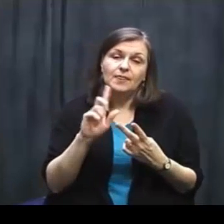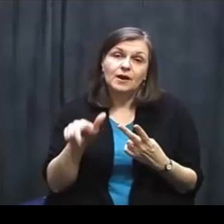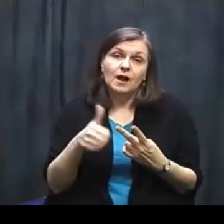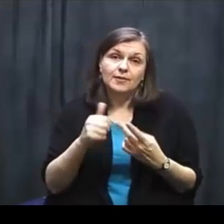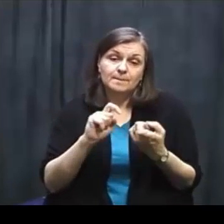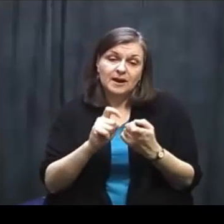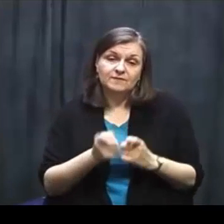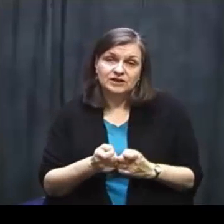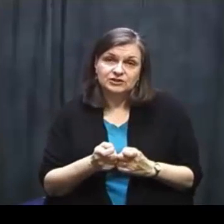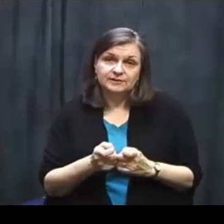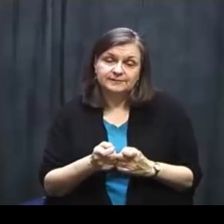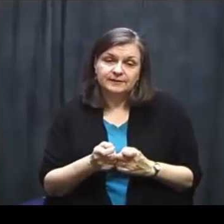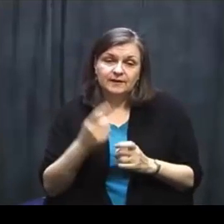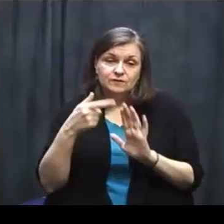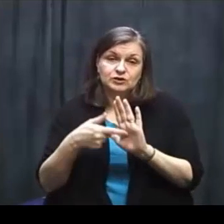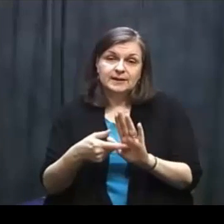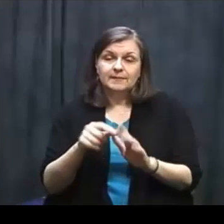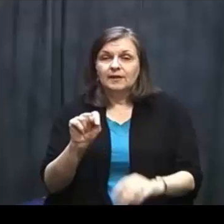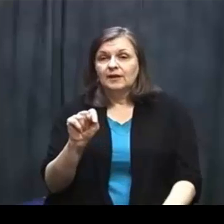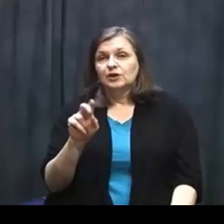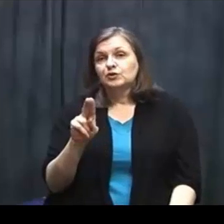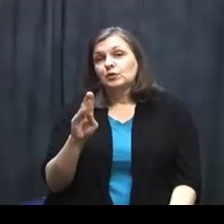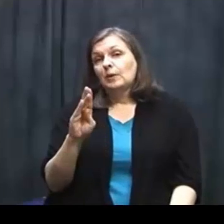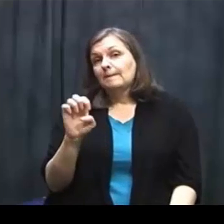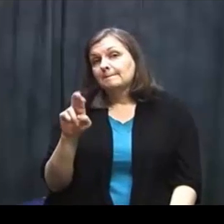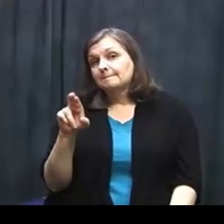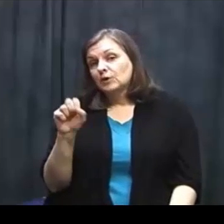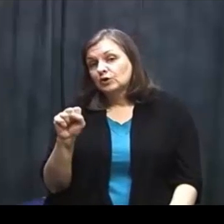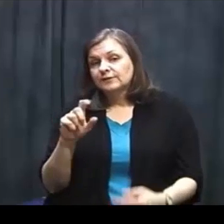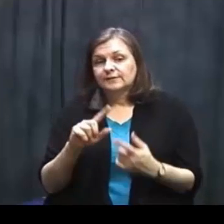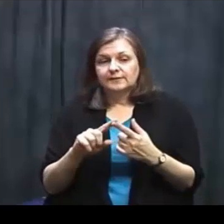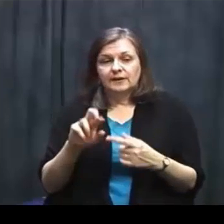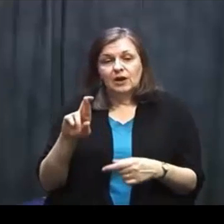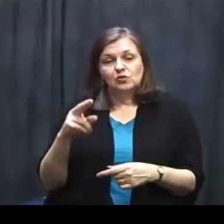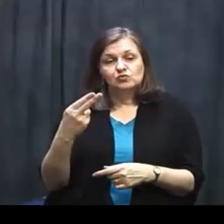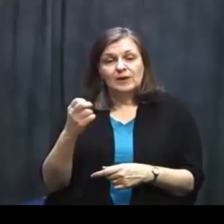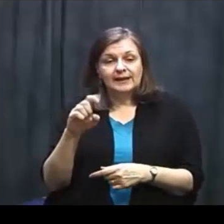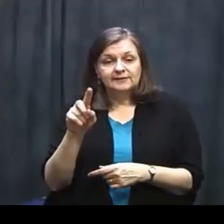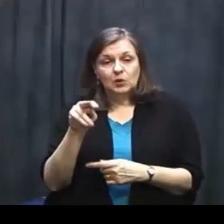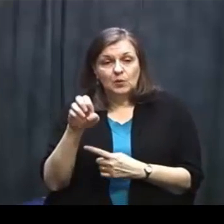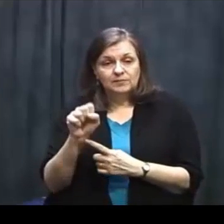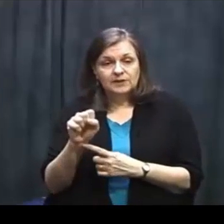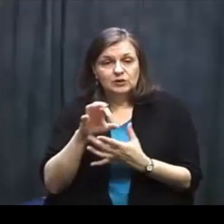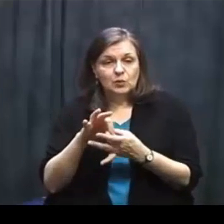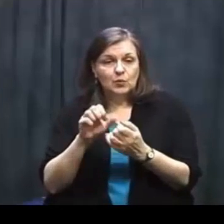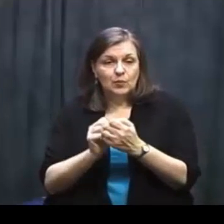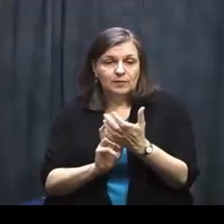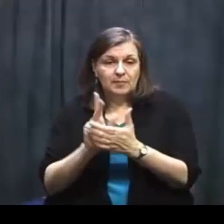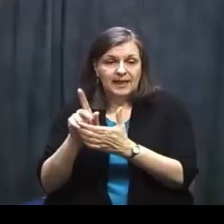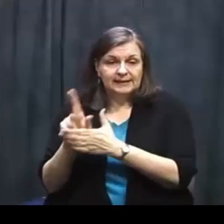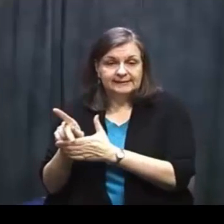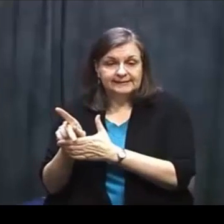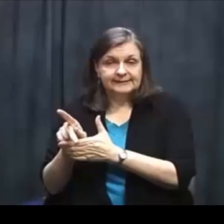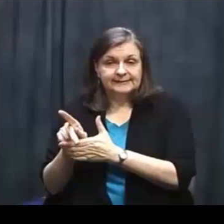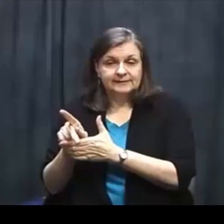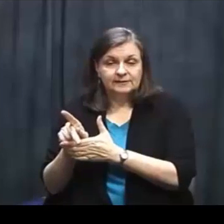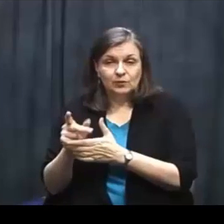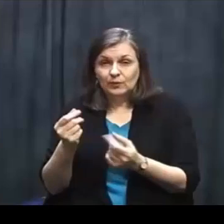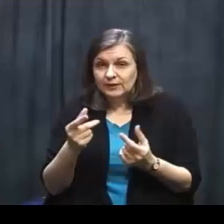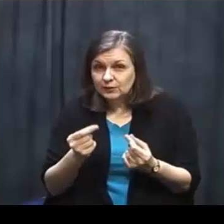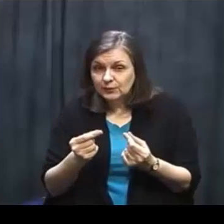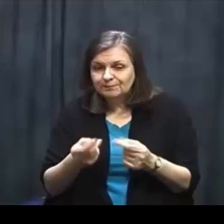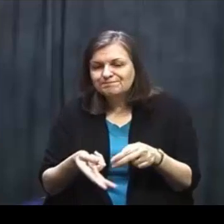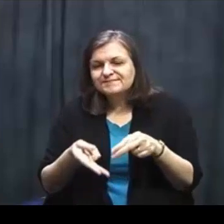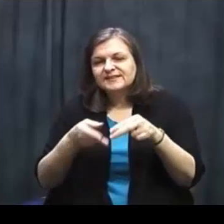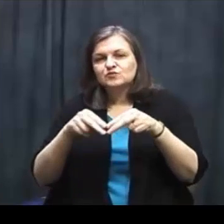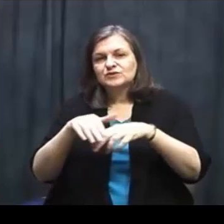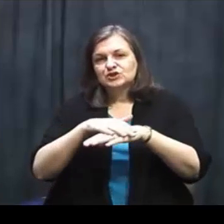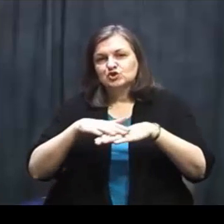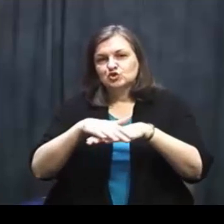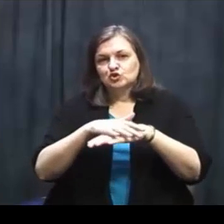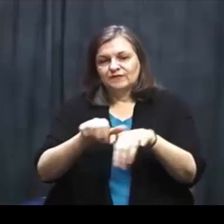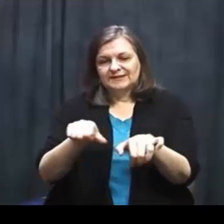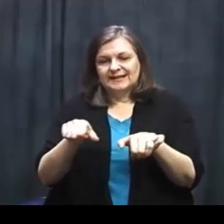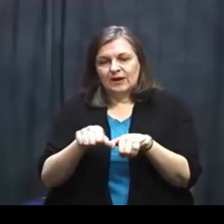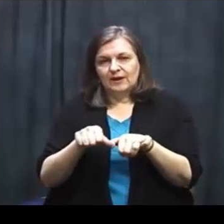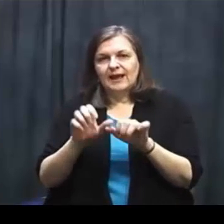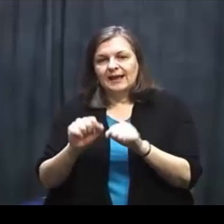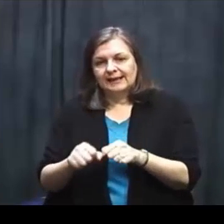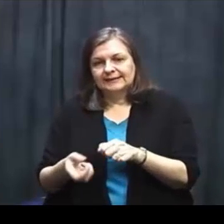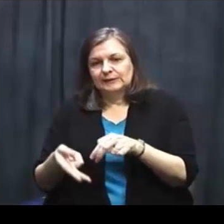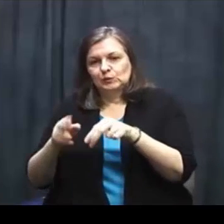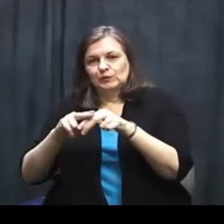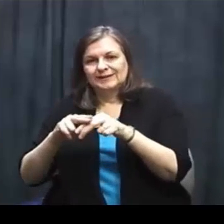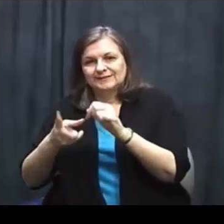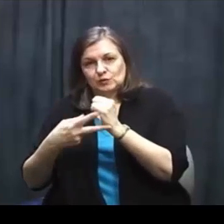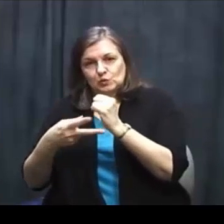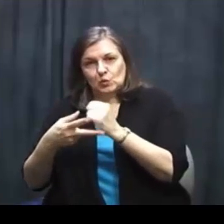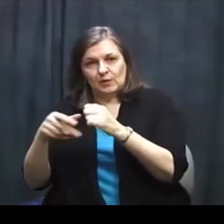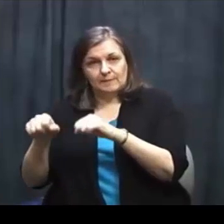such as tubers and rhizomes associated with plants that increase the surface area and increase the storage capability of those